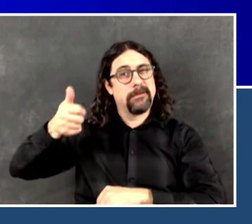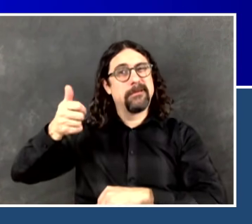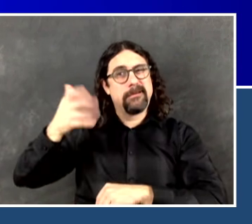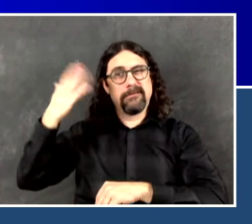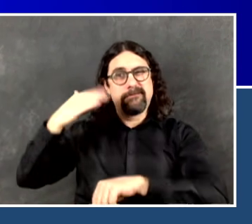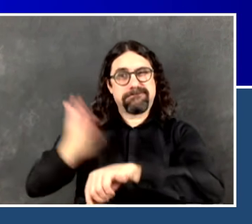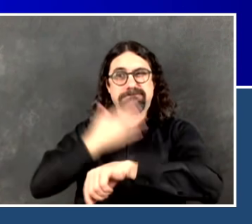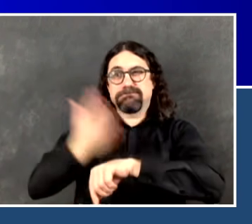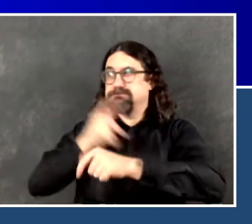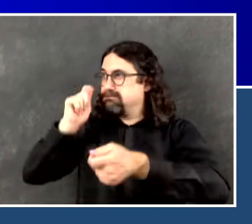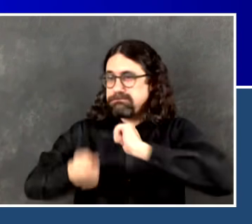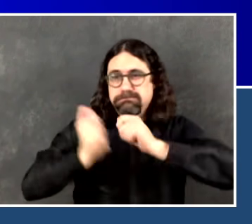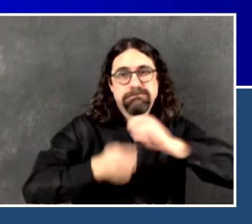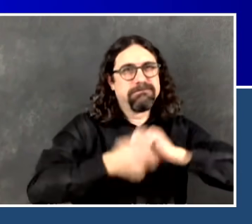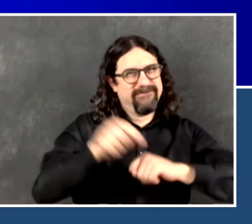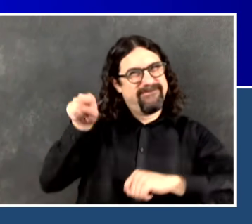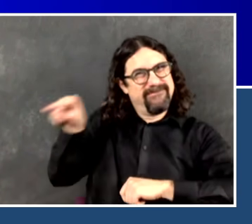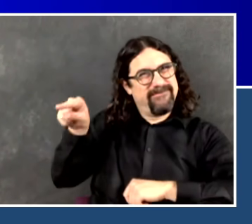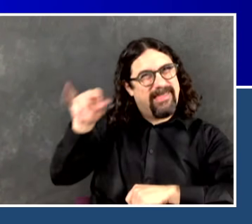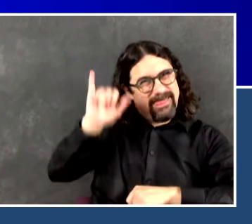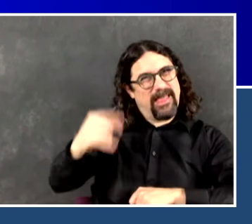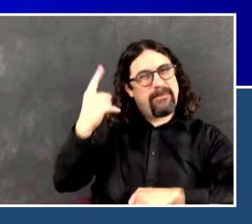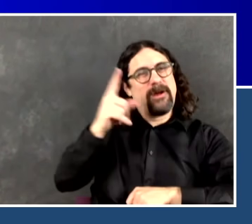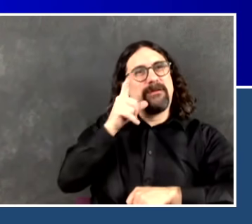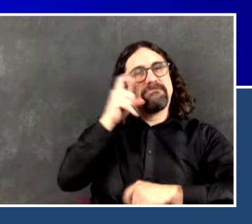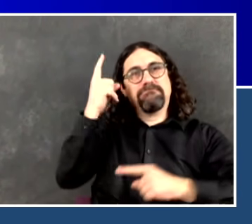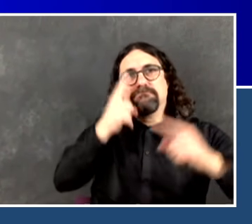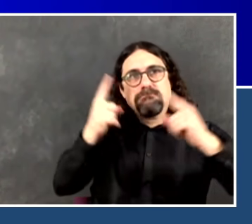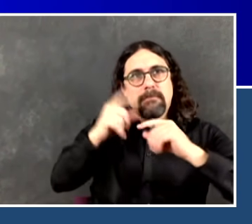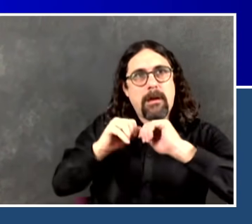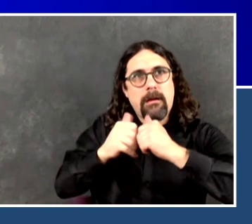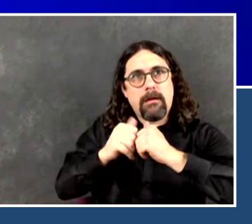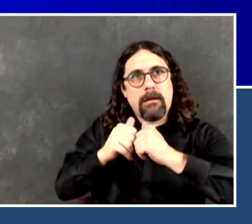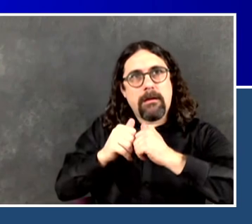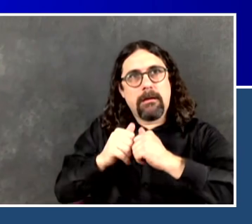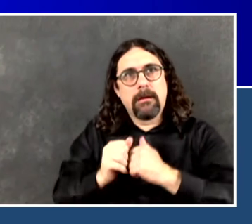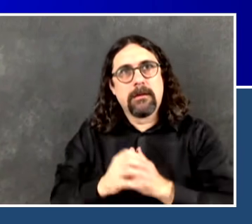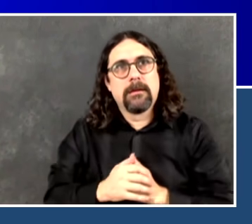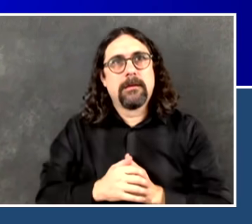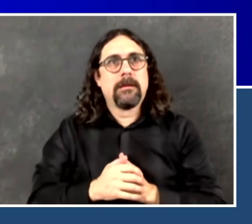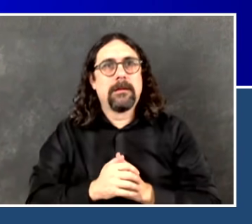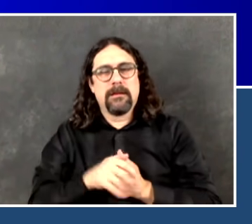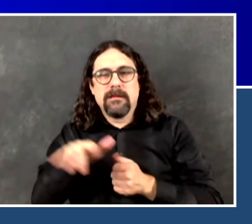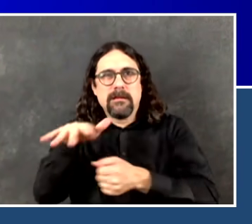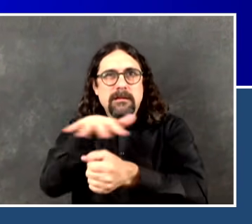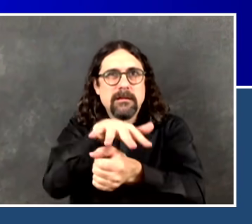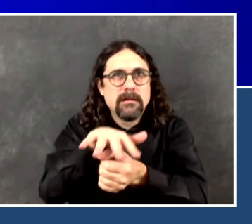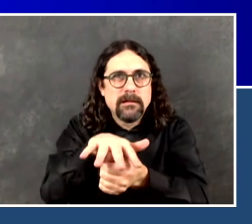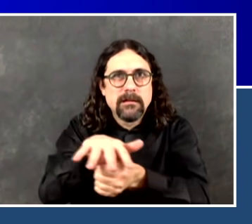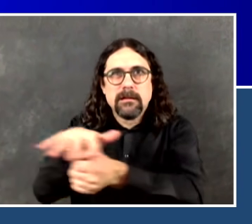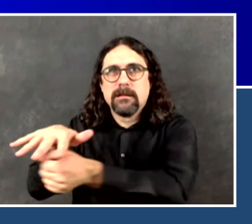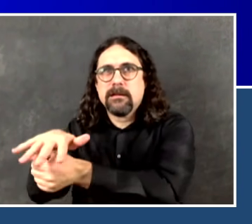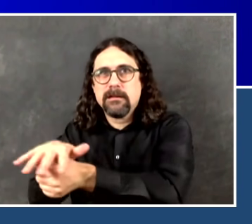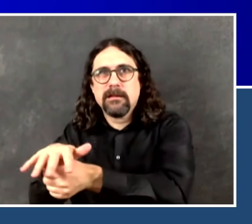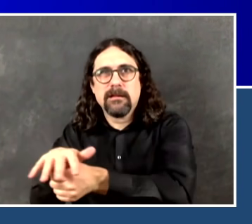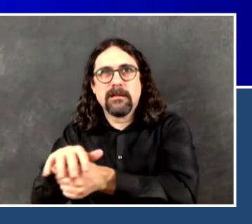AND VIBRANT. HE KNOWS WHAT RESURGEENC LOOKS LIKE. HE PLAYED A CRIAUCL ROLE IN BRINGING BACK LOWER MANHATTAN AFTER 9/11, AS